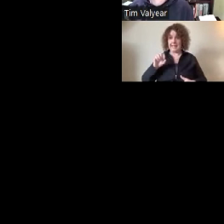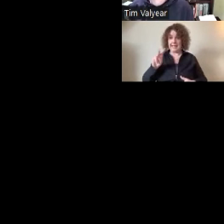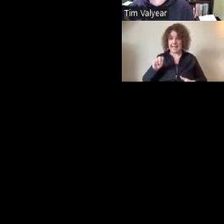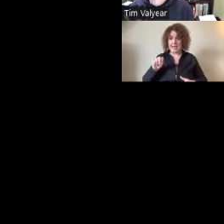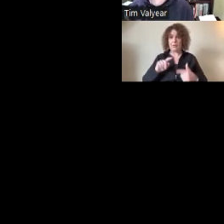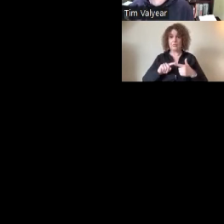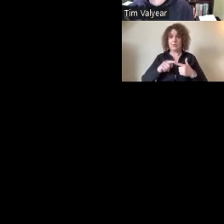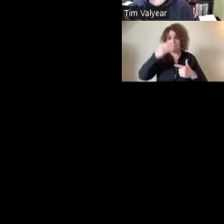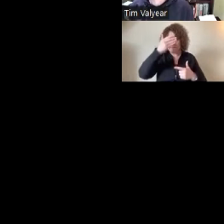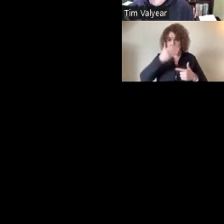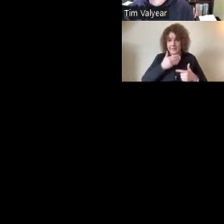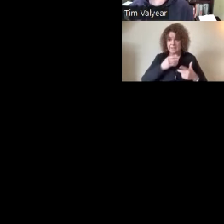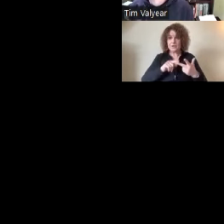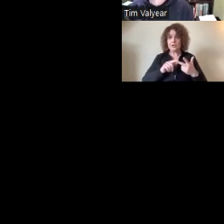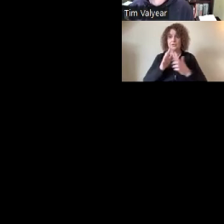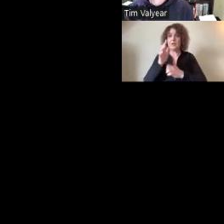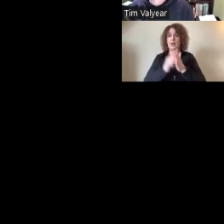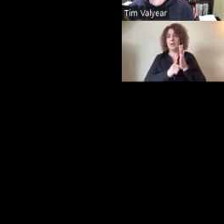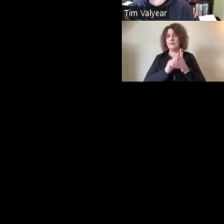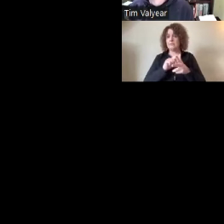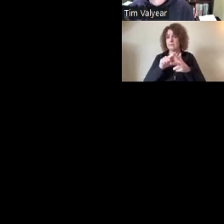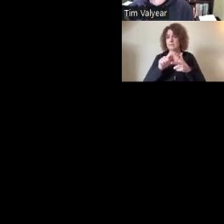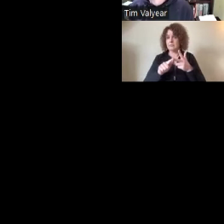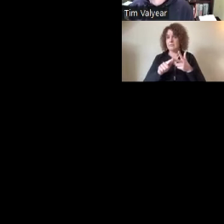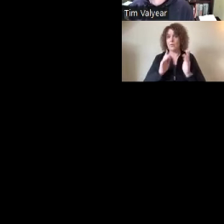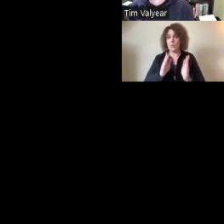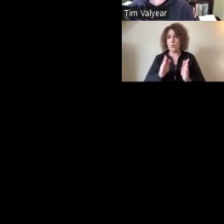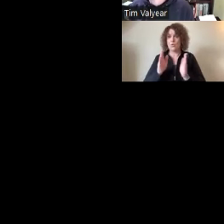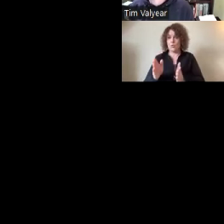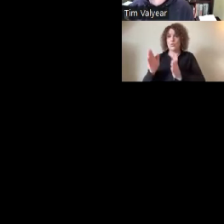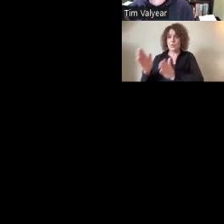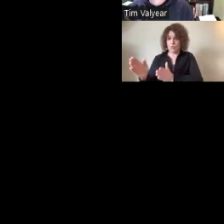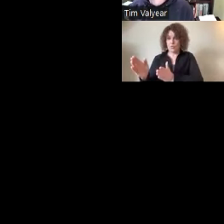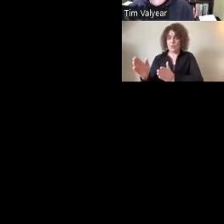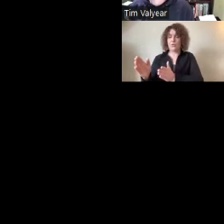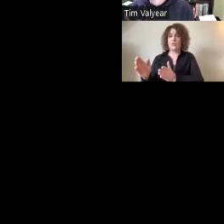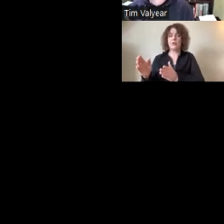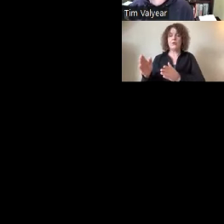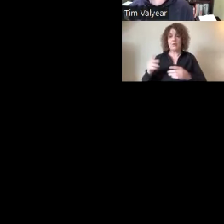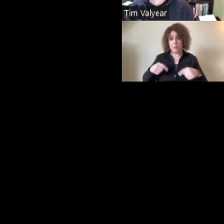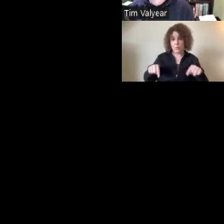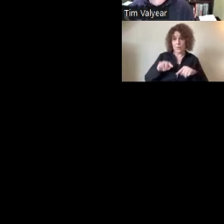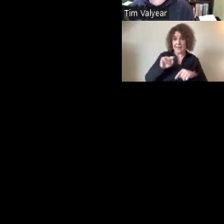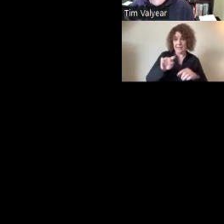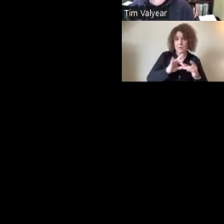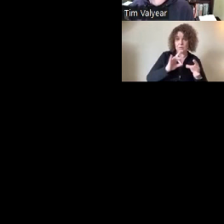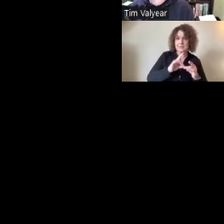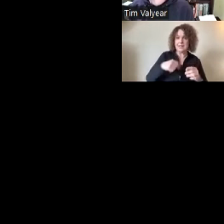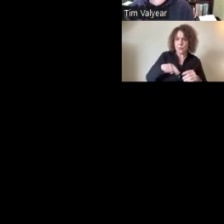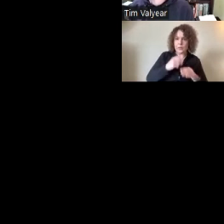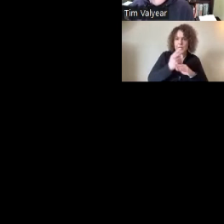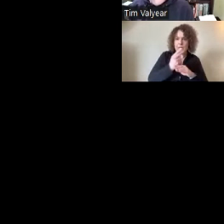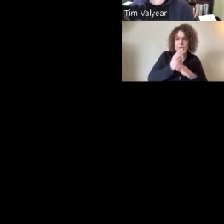way to do it. You know? It's